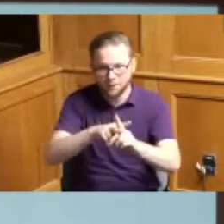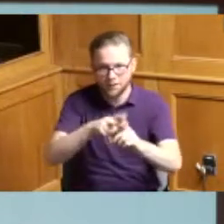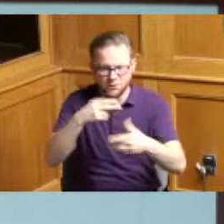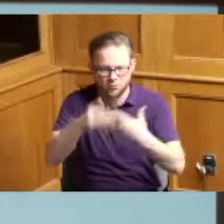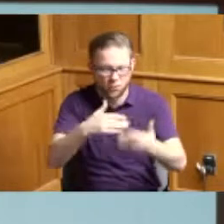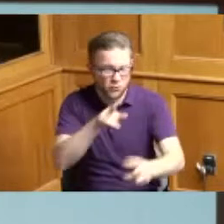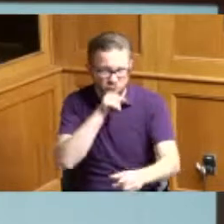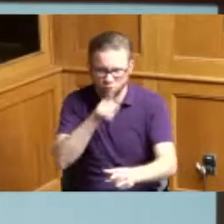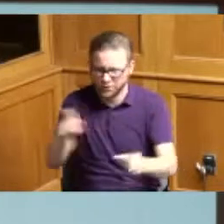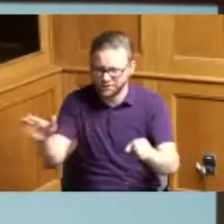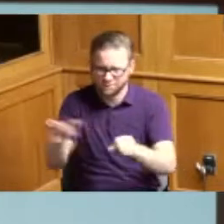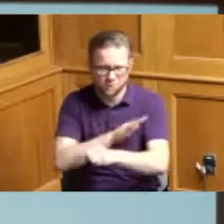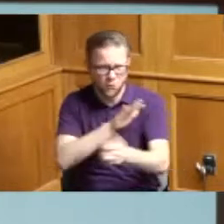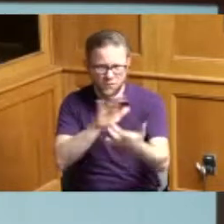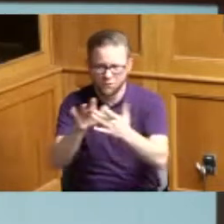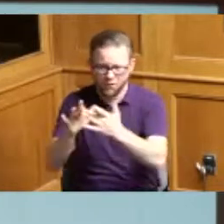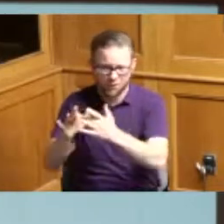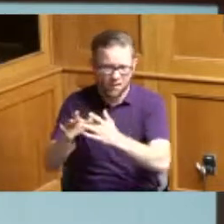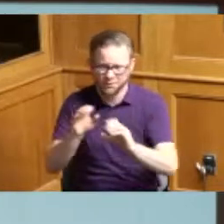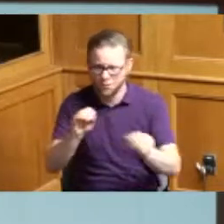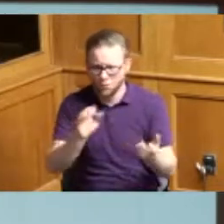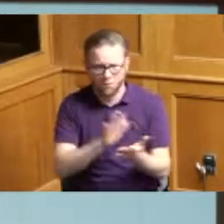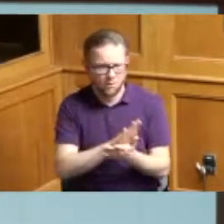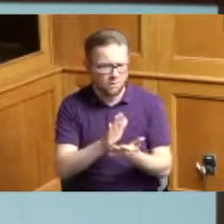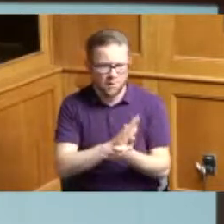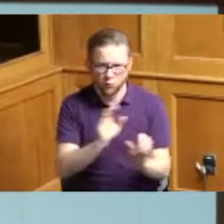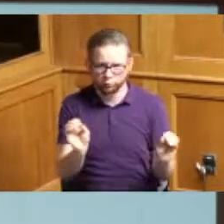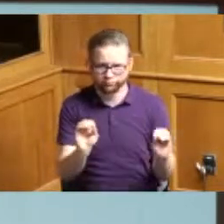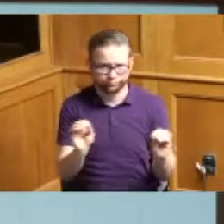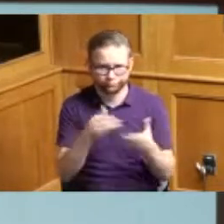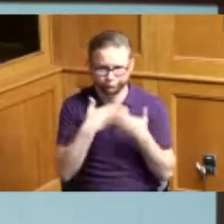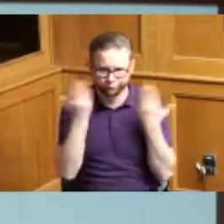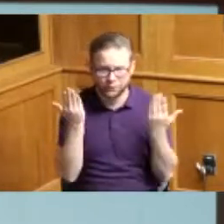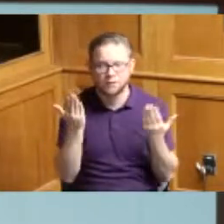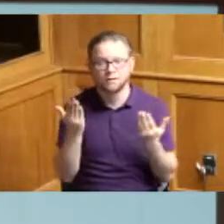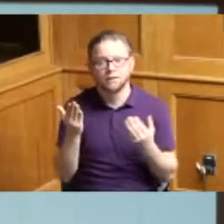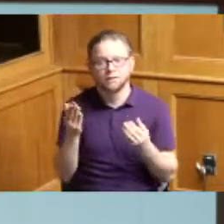but we have an opportunity in the ability to do this in a lot of cases in a remote setting